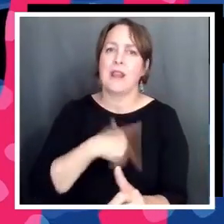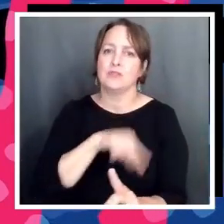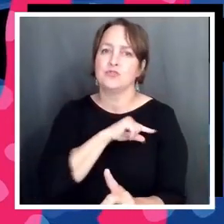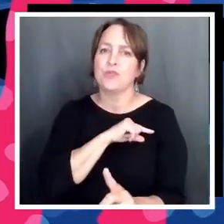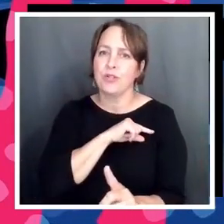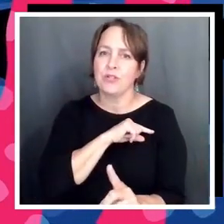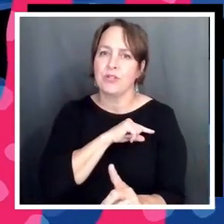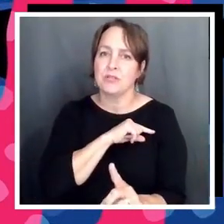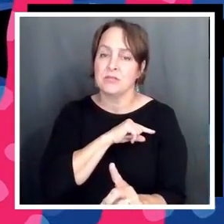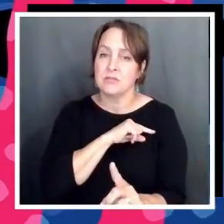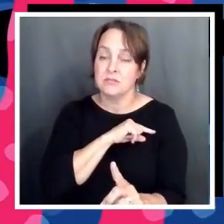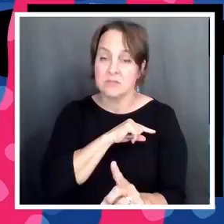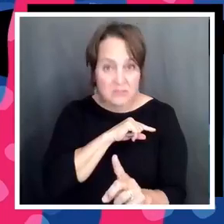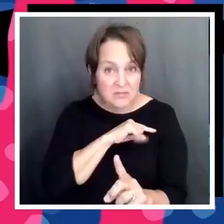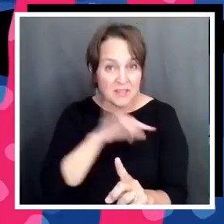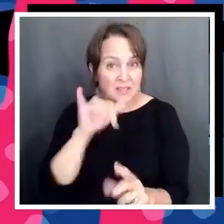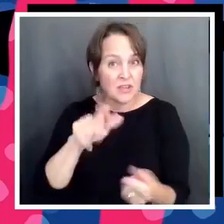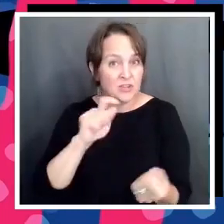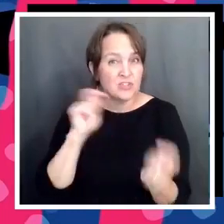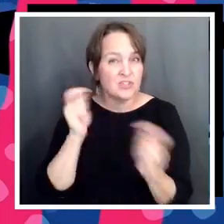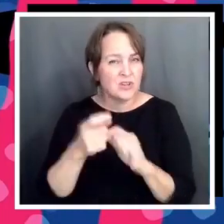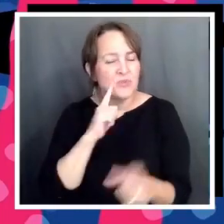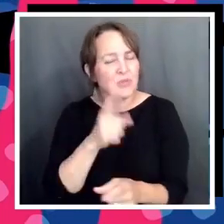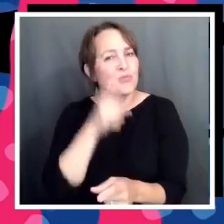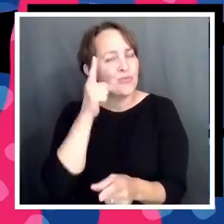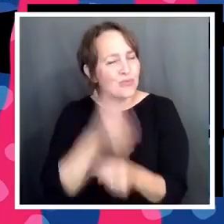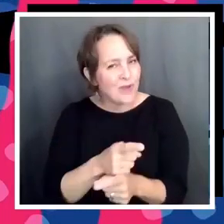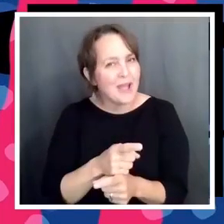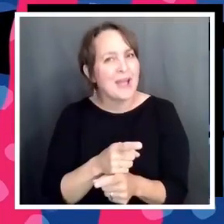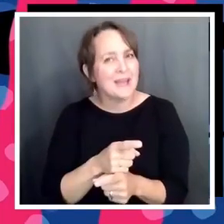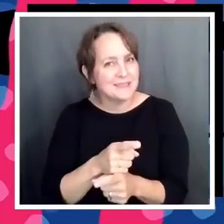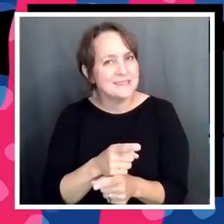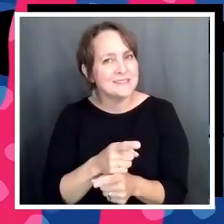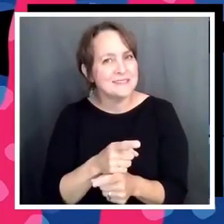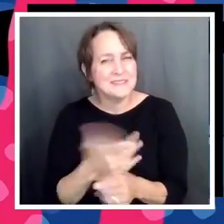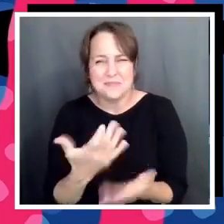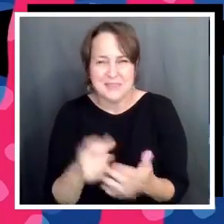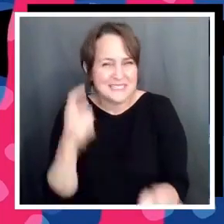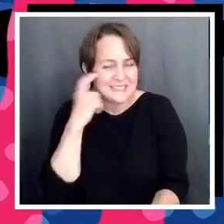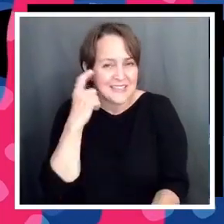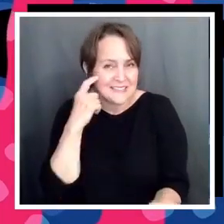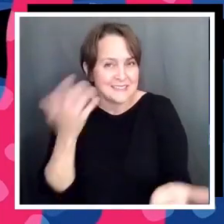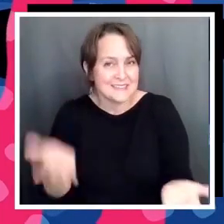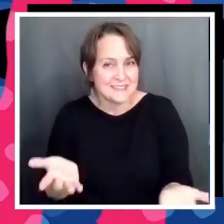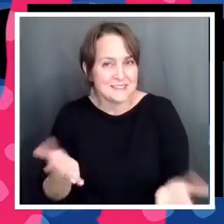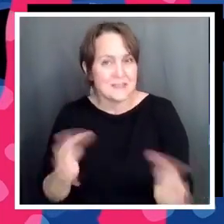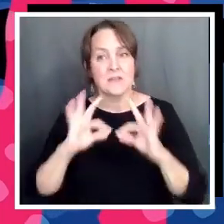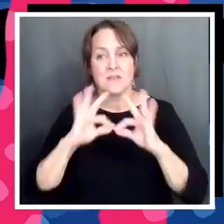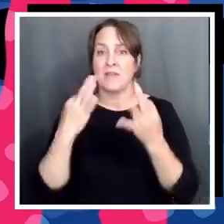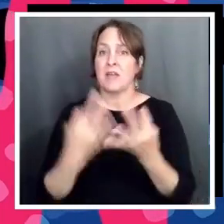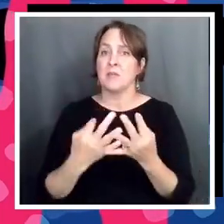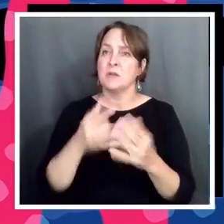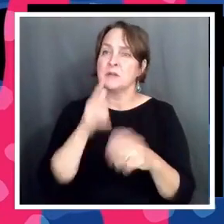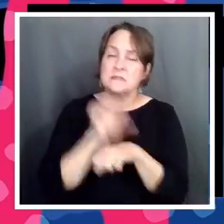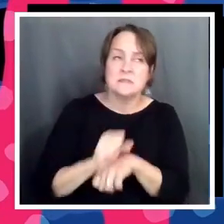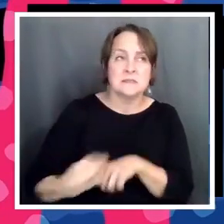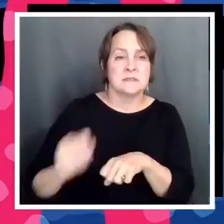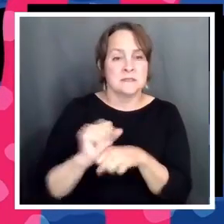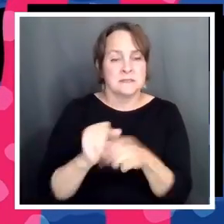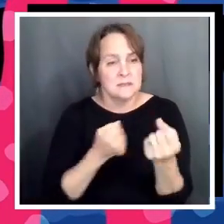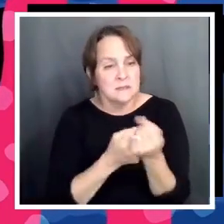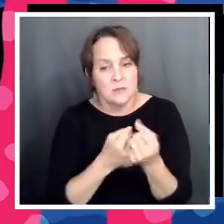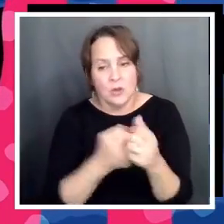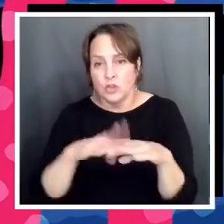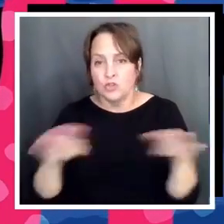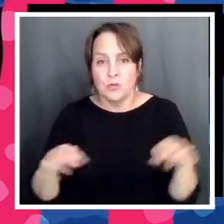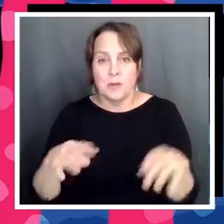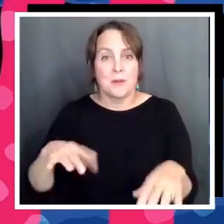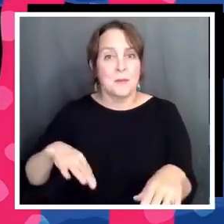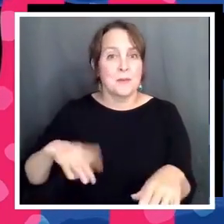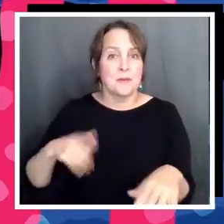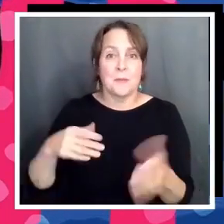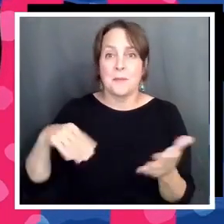THAT MEANS A CHECK EVERY MONTH